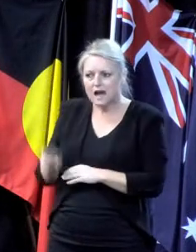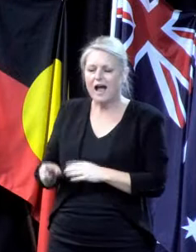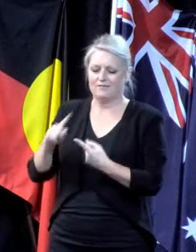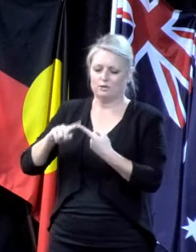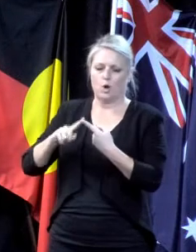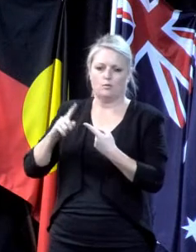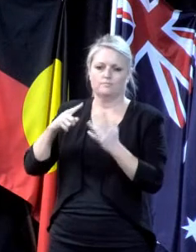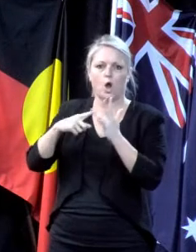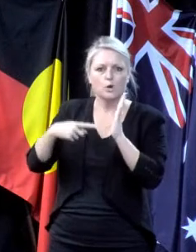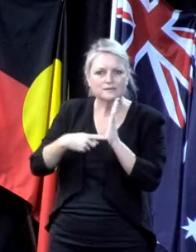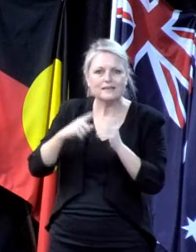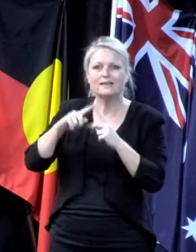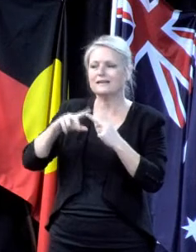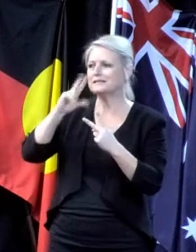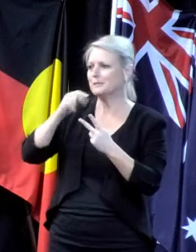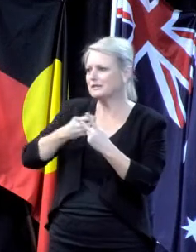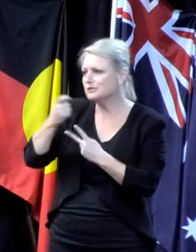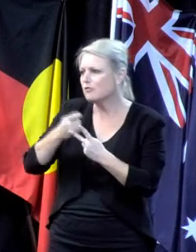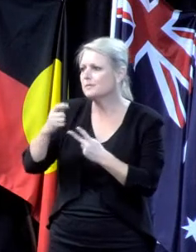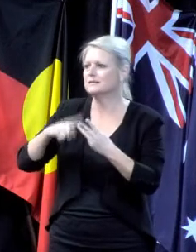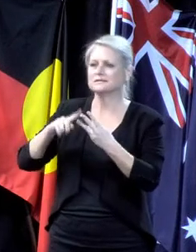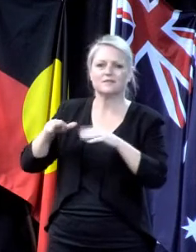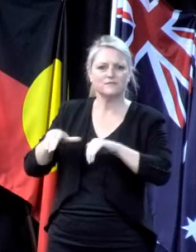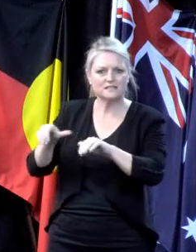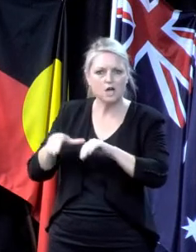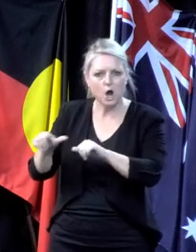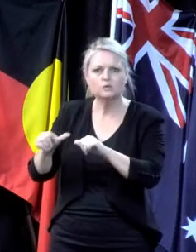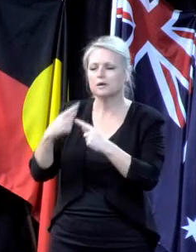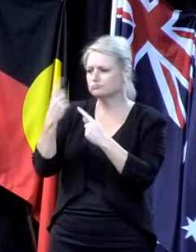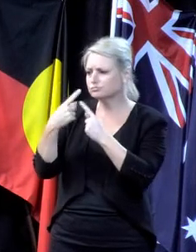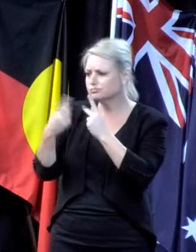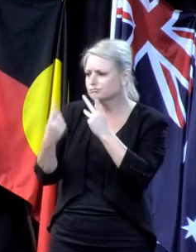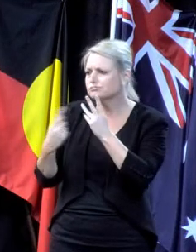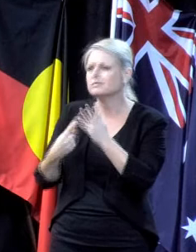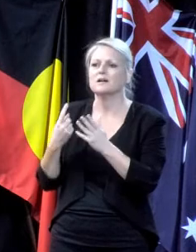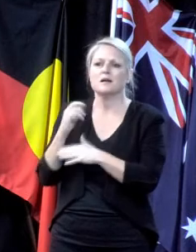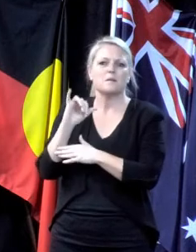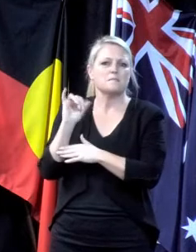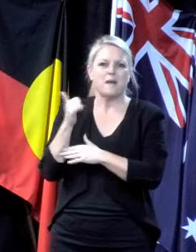physiotherapists, aren’t located or based in all regular schools.